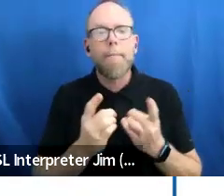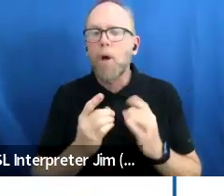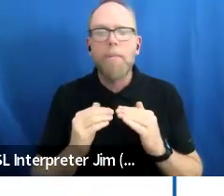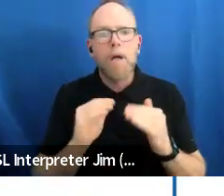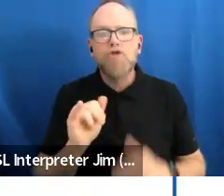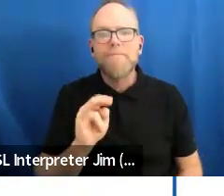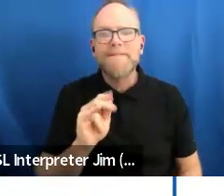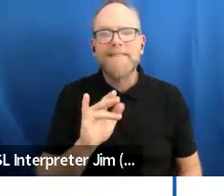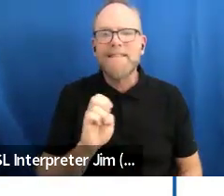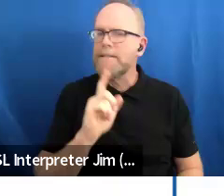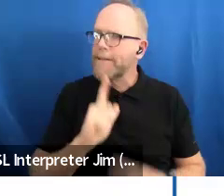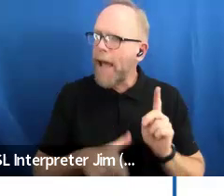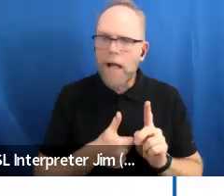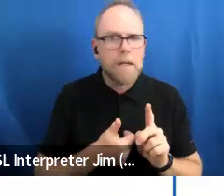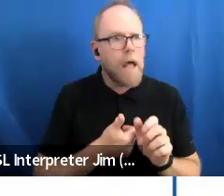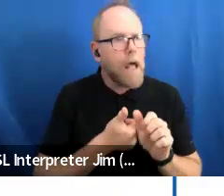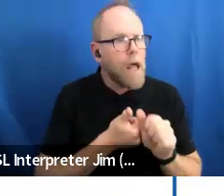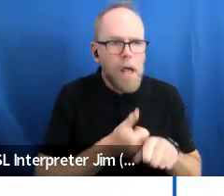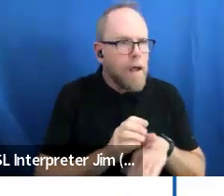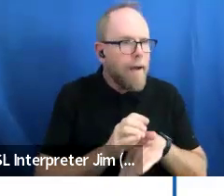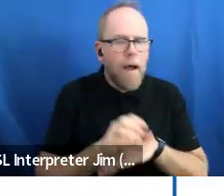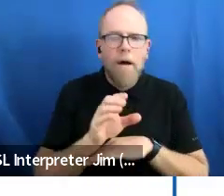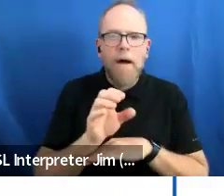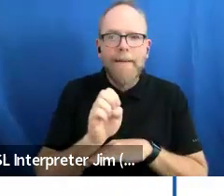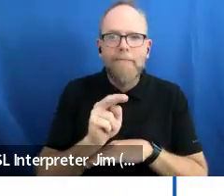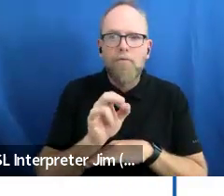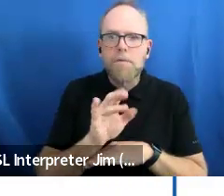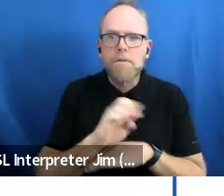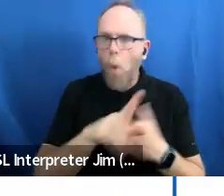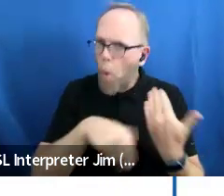that are happening to people across the country, can't possibly bring suits.